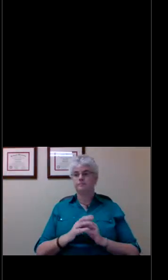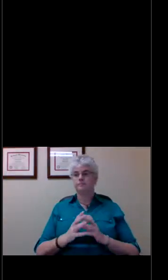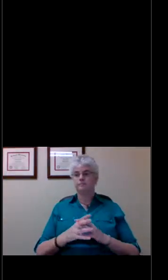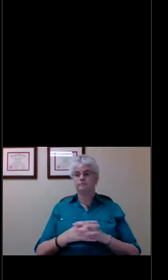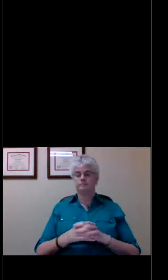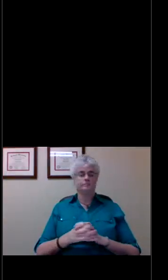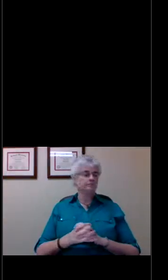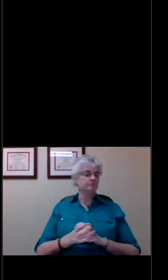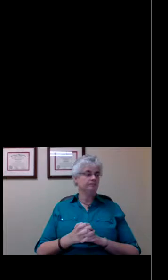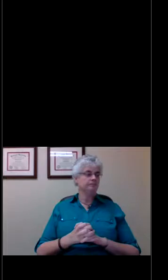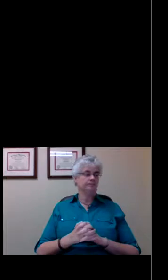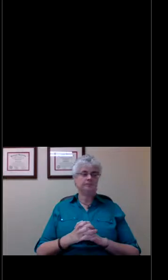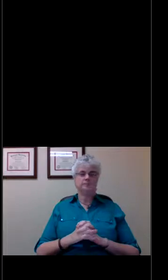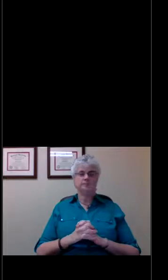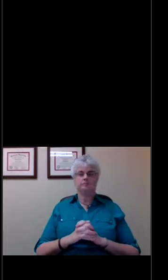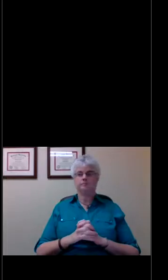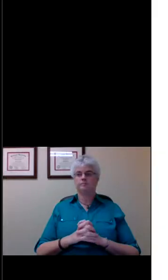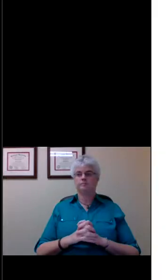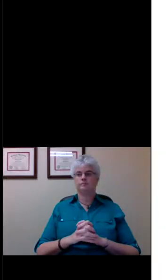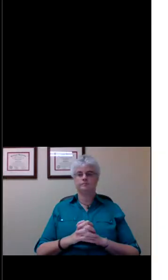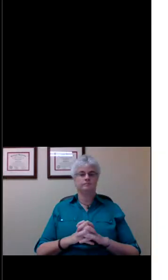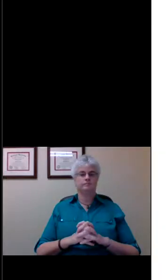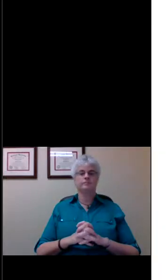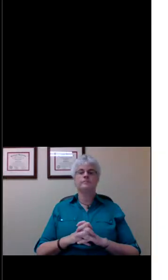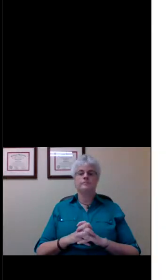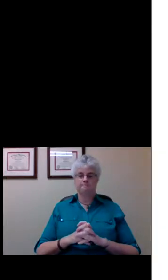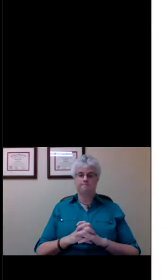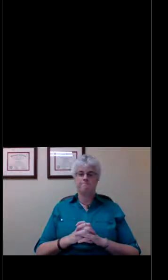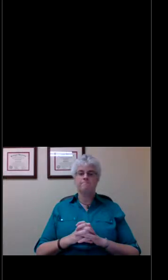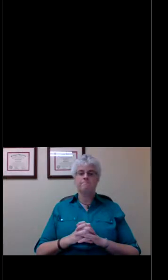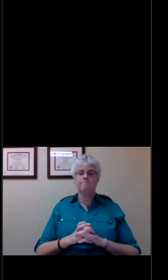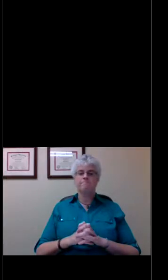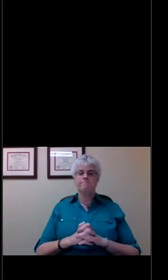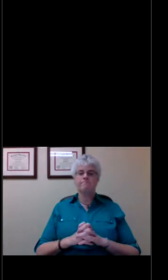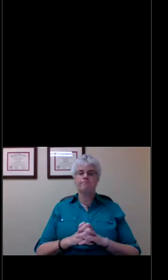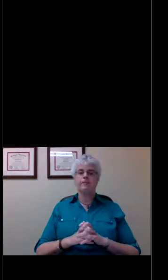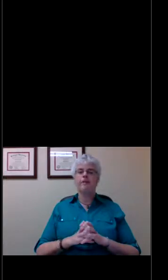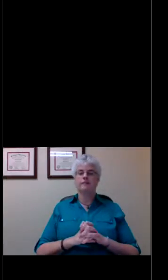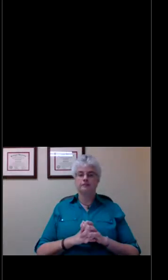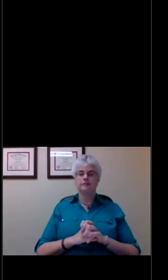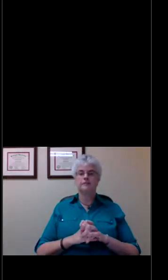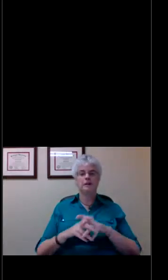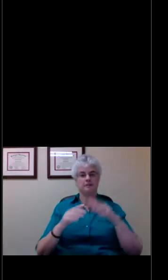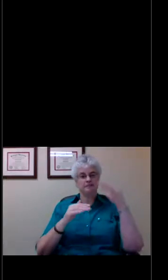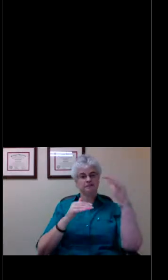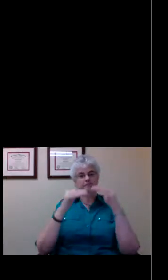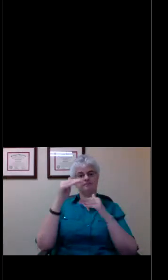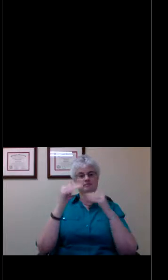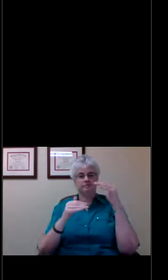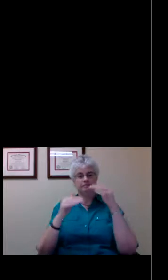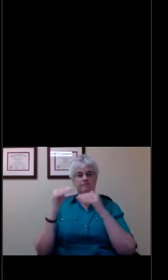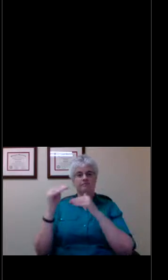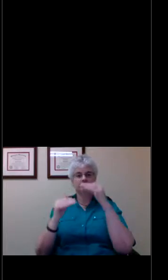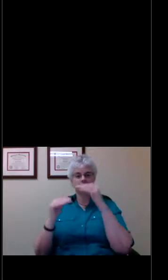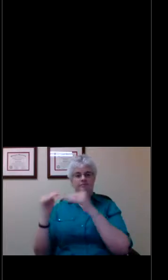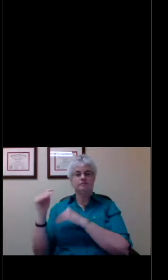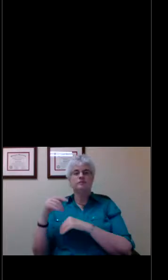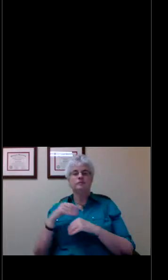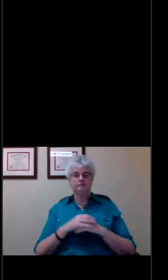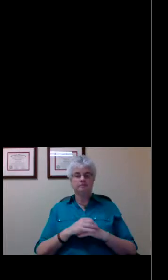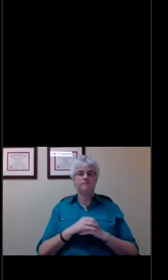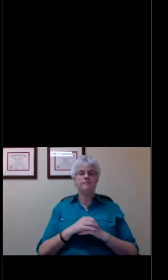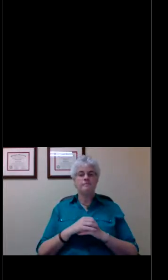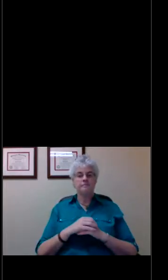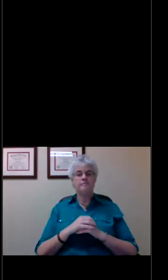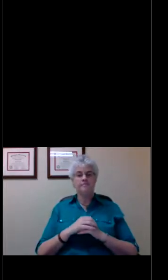going to close this and share the results. It looks like people said- 75% of